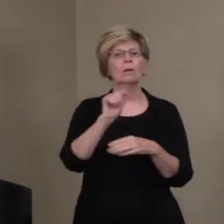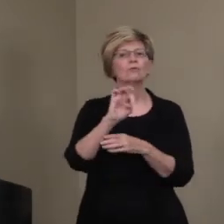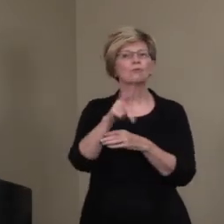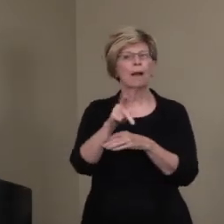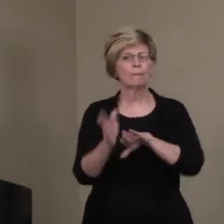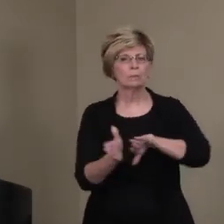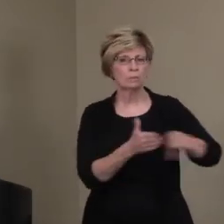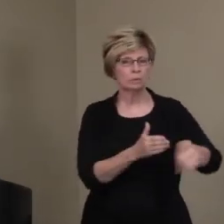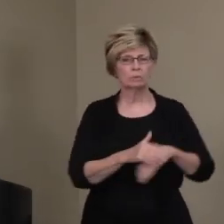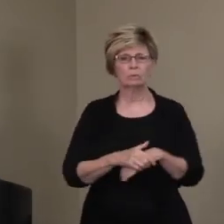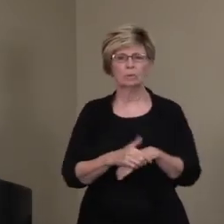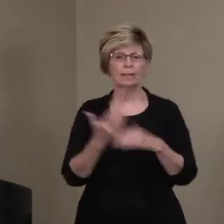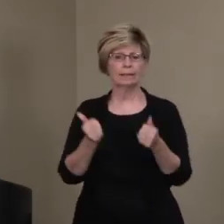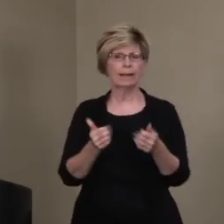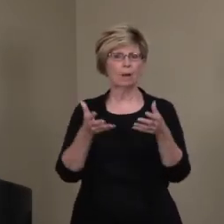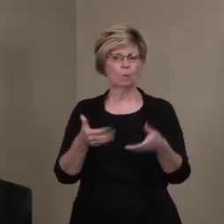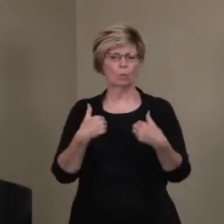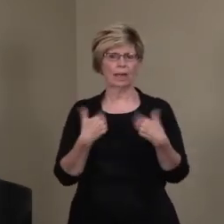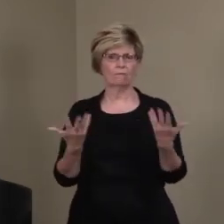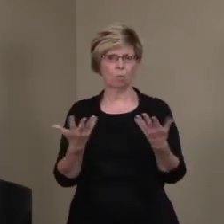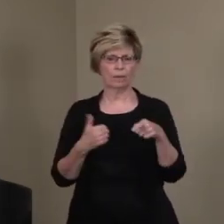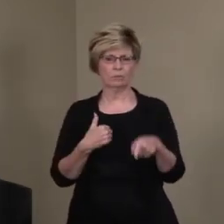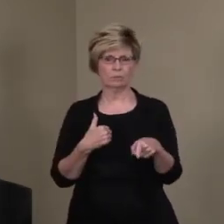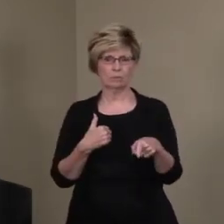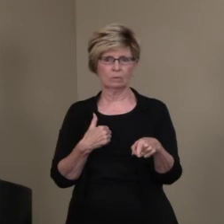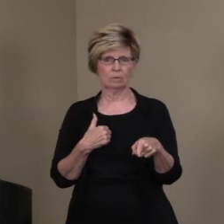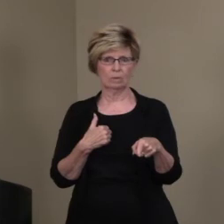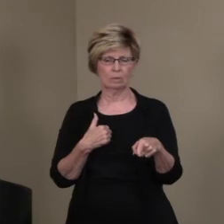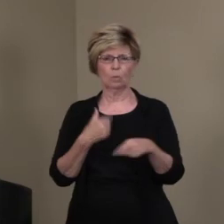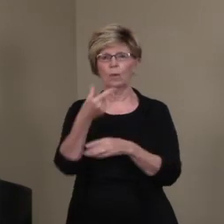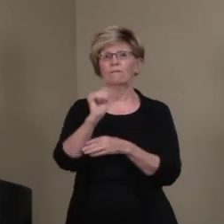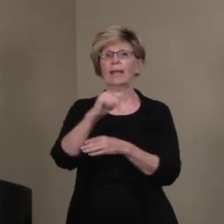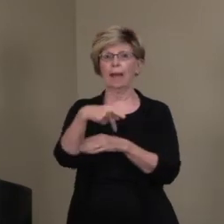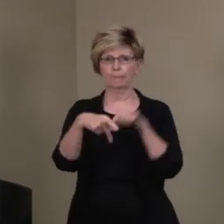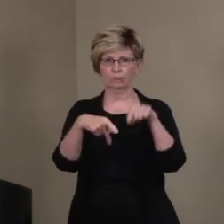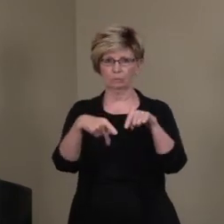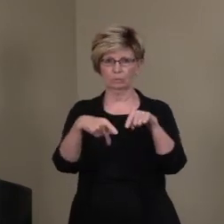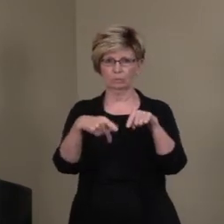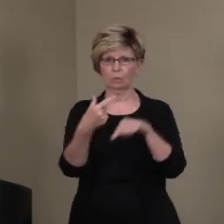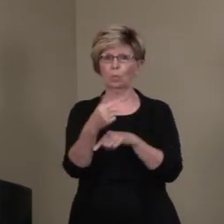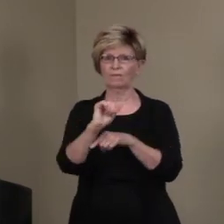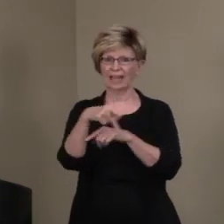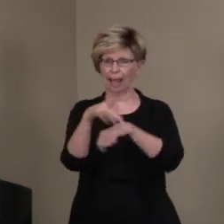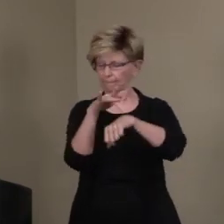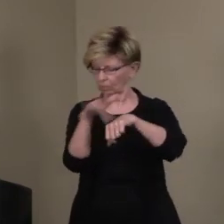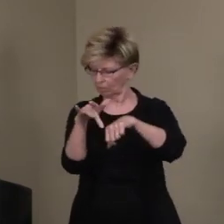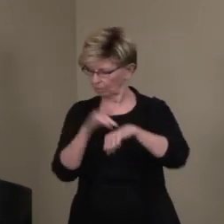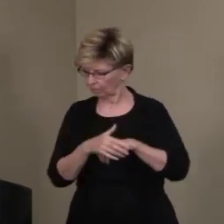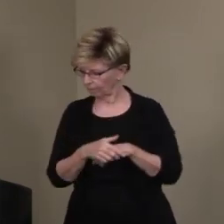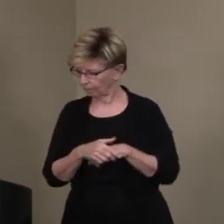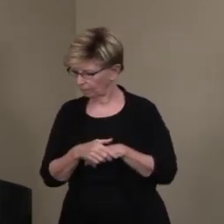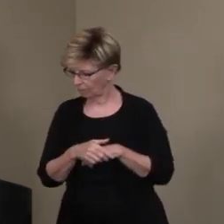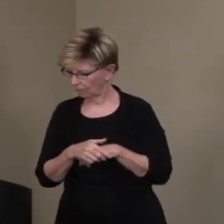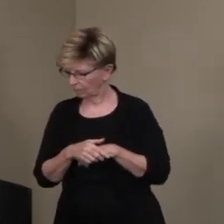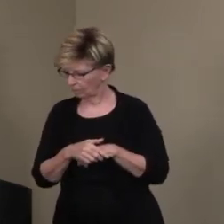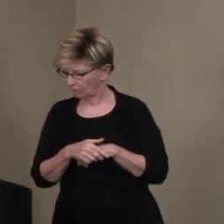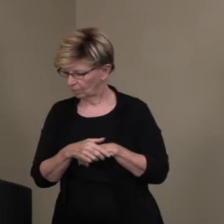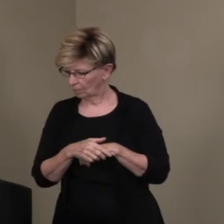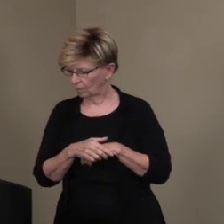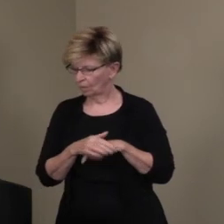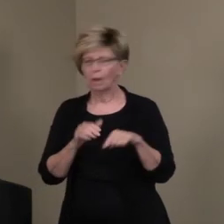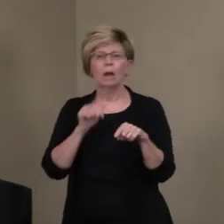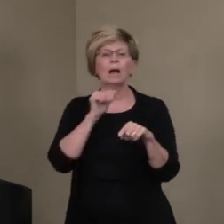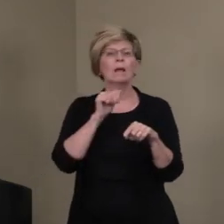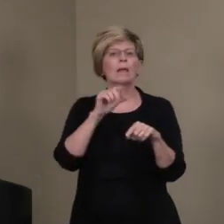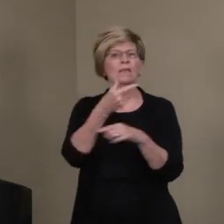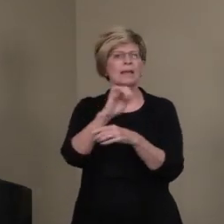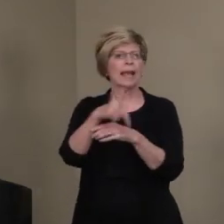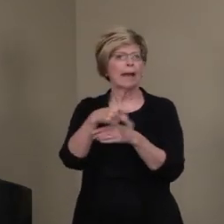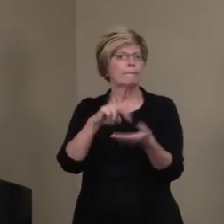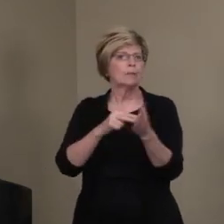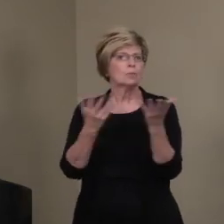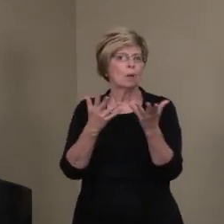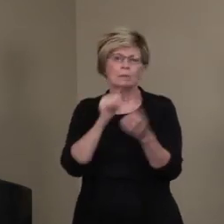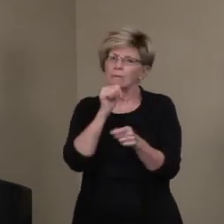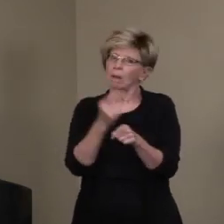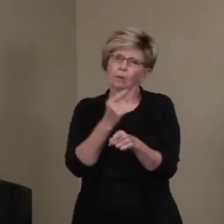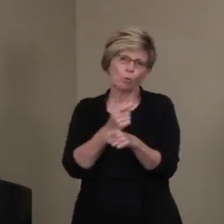those and once we bypass those traps or pitfalls we now have a gap and that gap